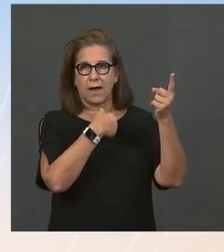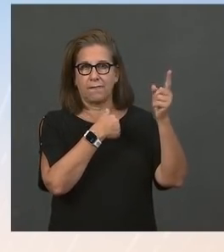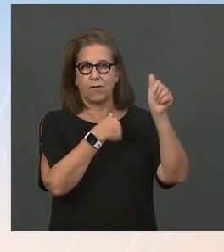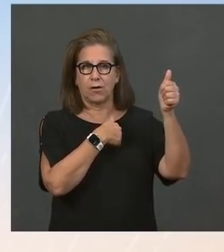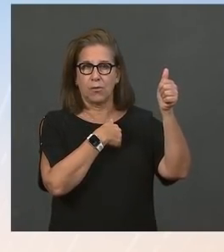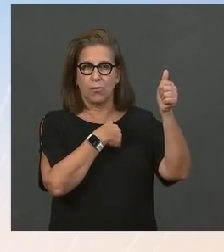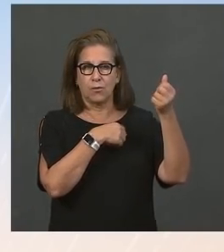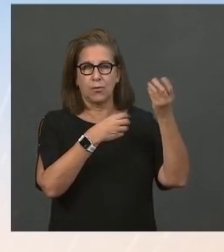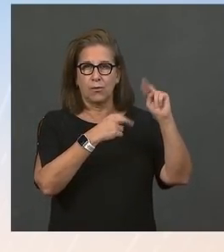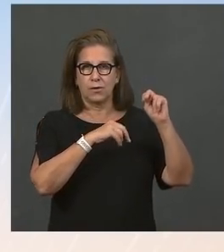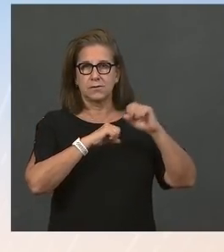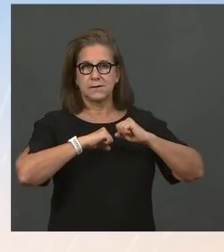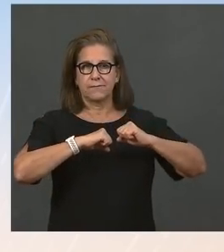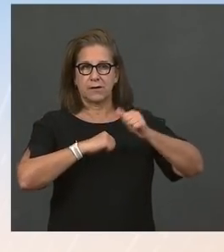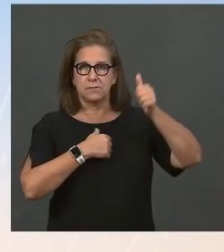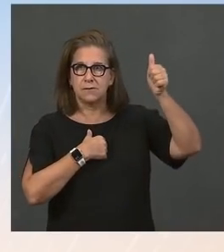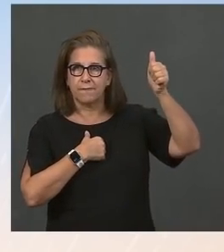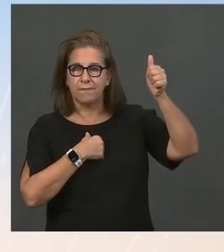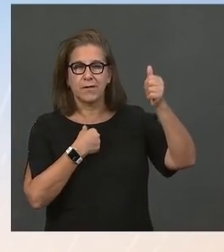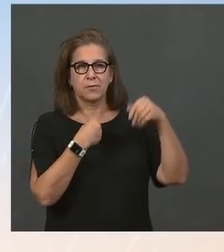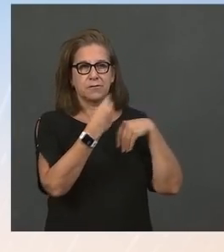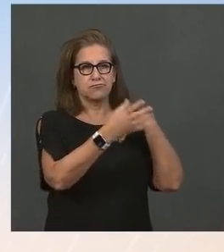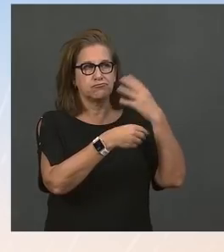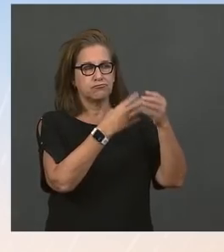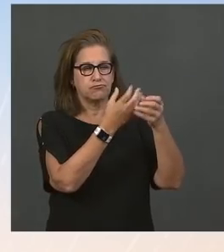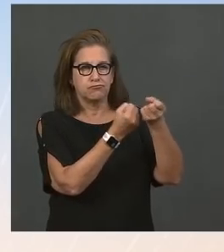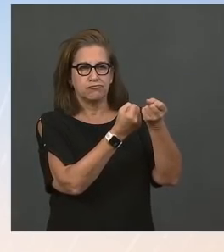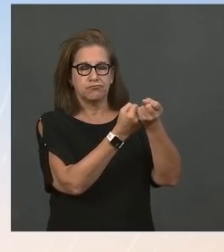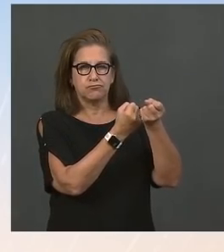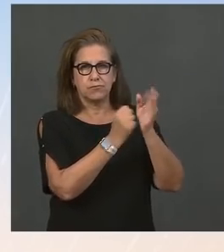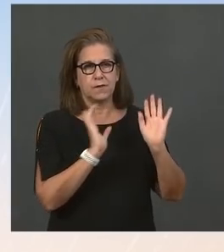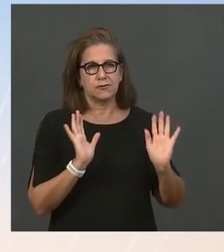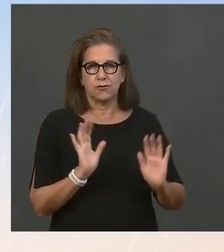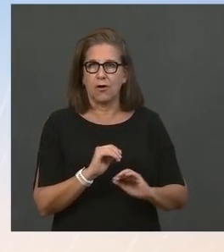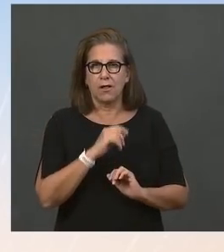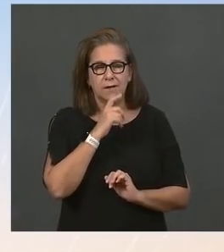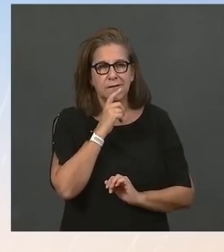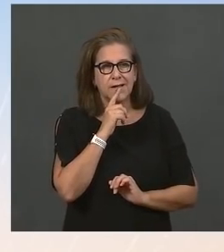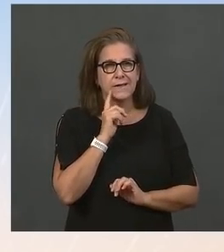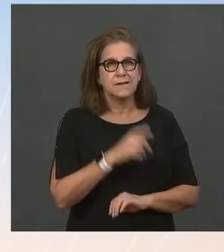and that is something we remain committed to doing. The Press: So, can you just remind us? That policy is,